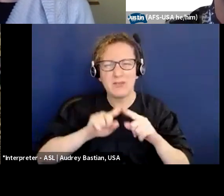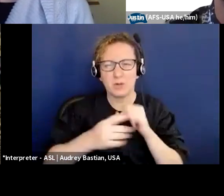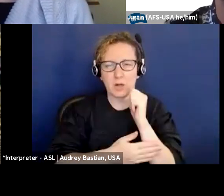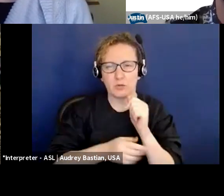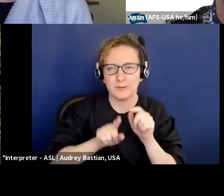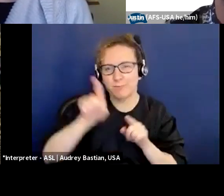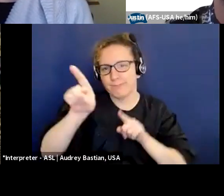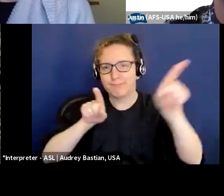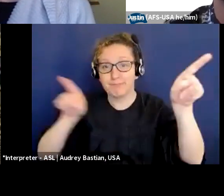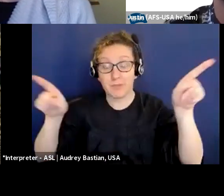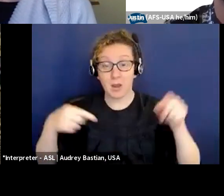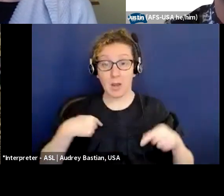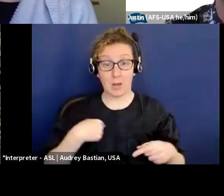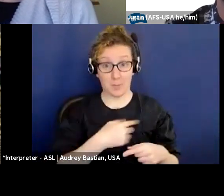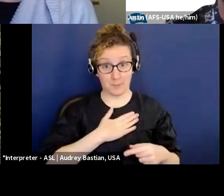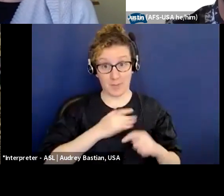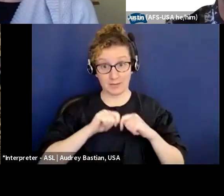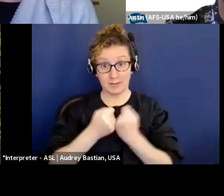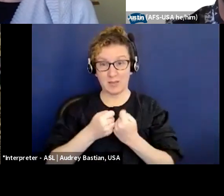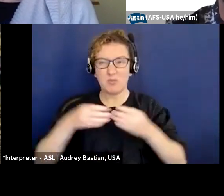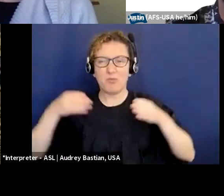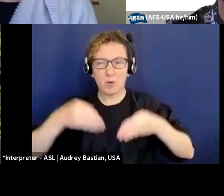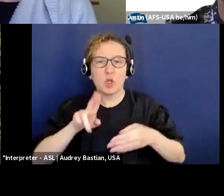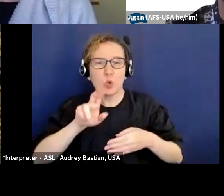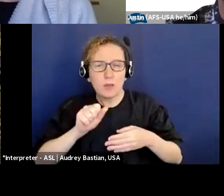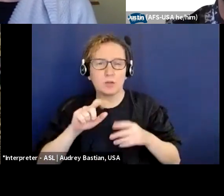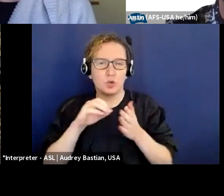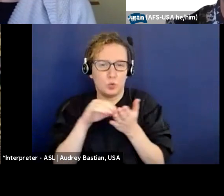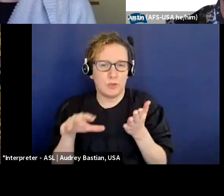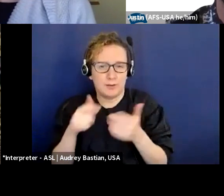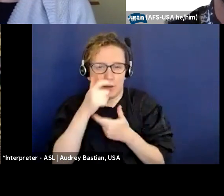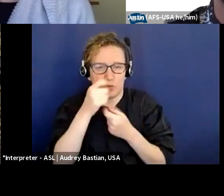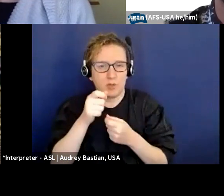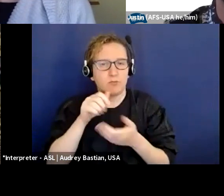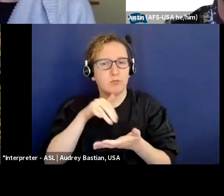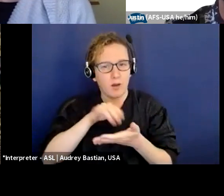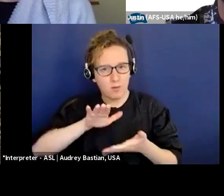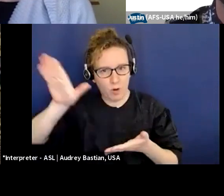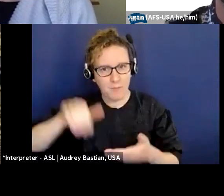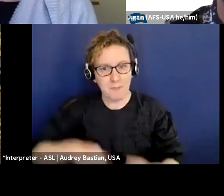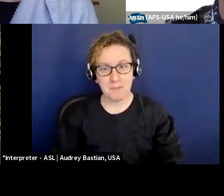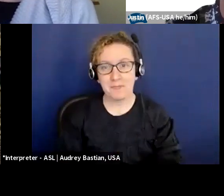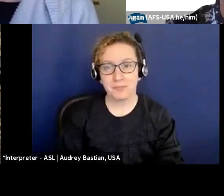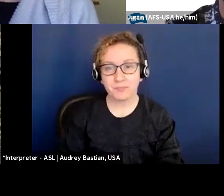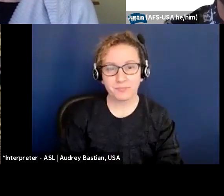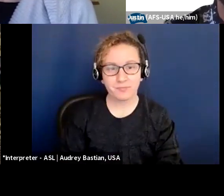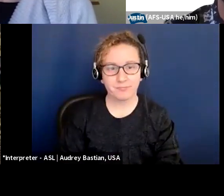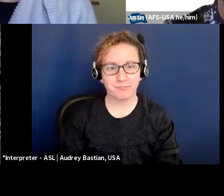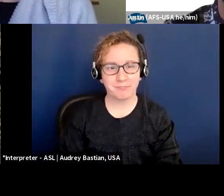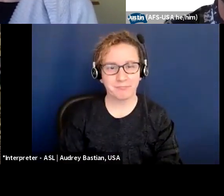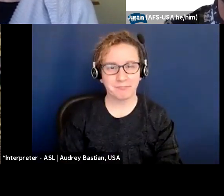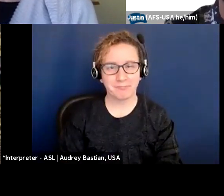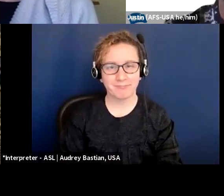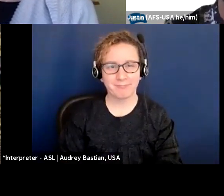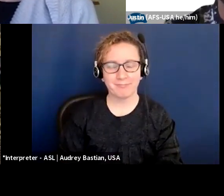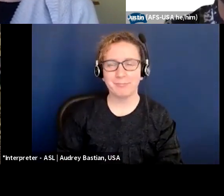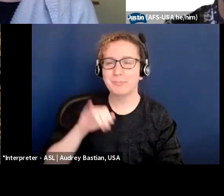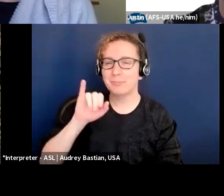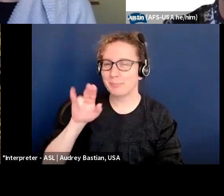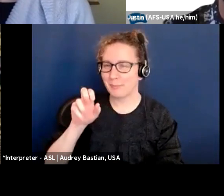US students interested in studying abroad. >> JUSTIN HARFORD: Thank you, Justin. Sarah?